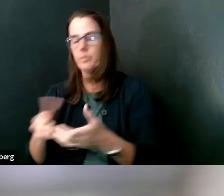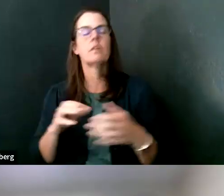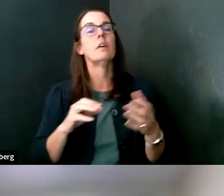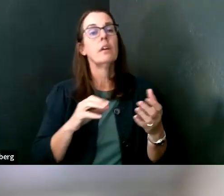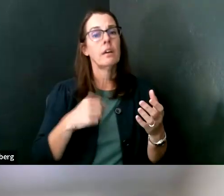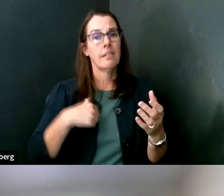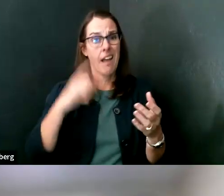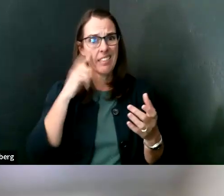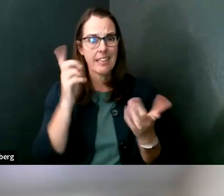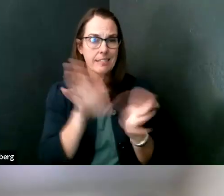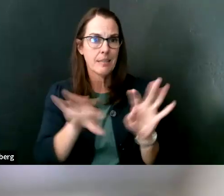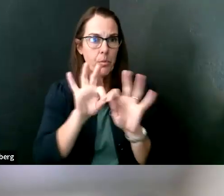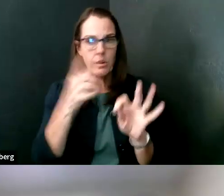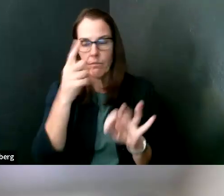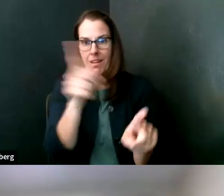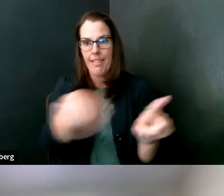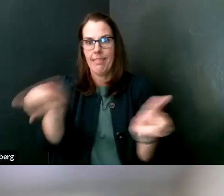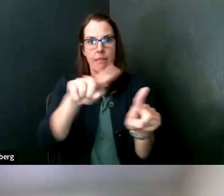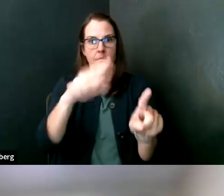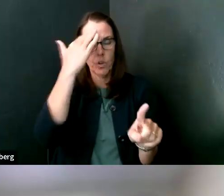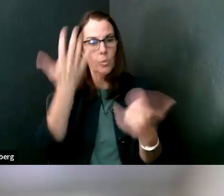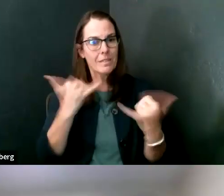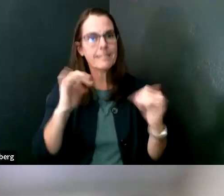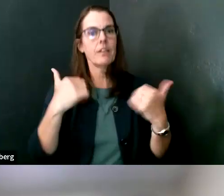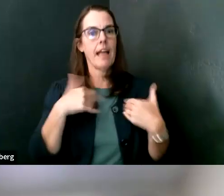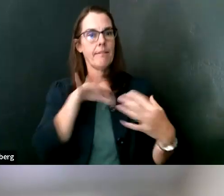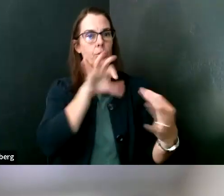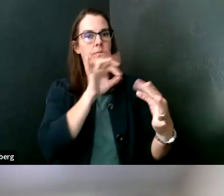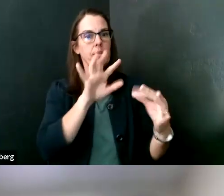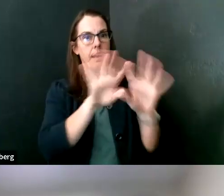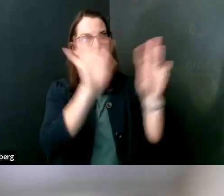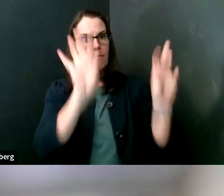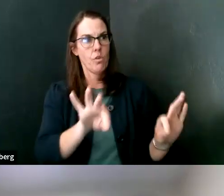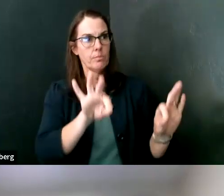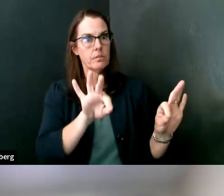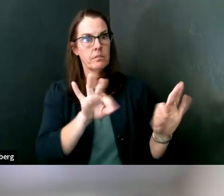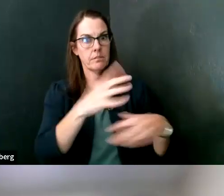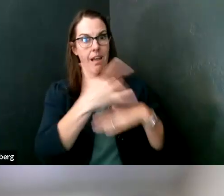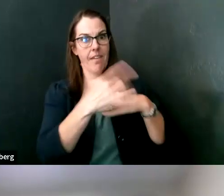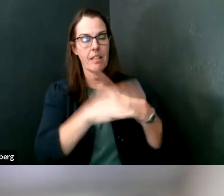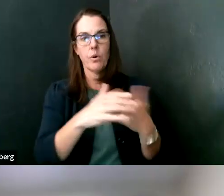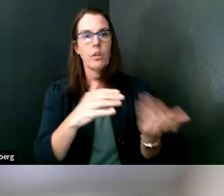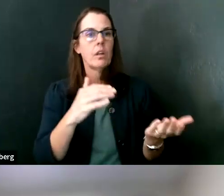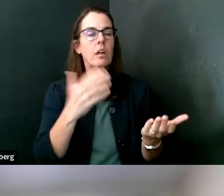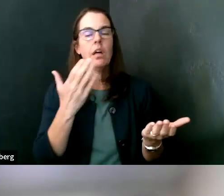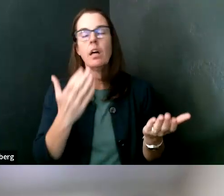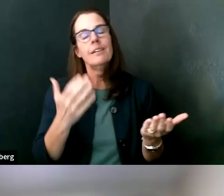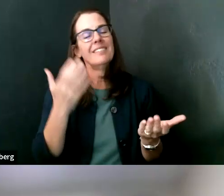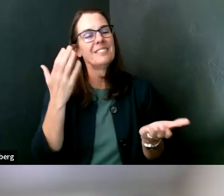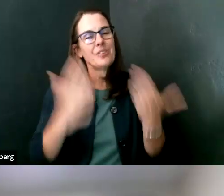I think it's is important for them to know that we still have those feedback forms out there, right? So, I mean, we didn't get maybe the attendance at all of the meetings,